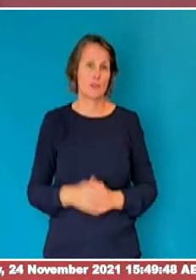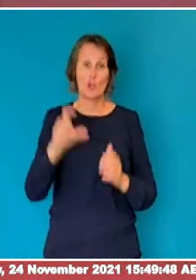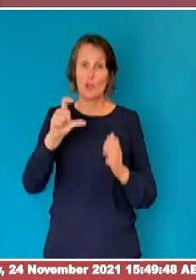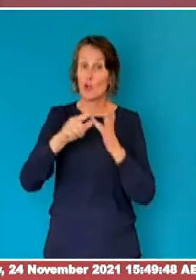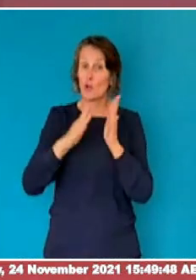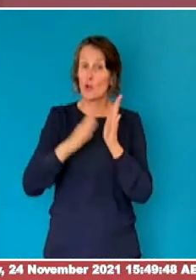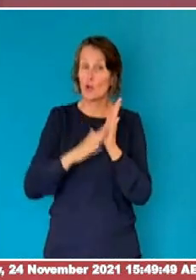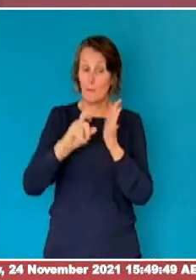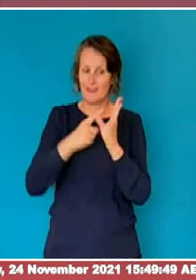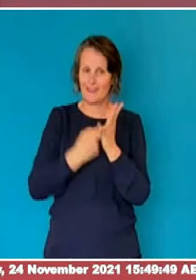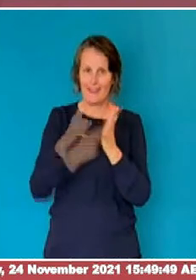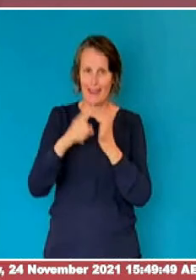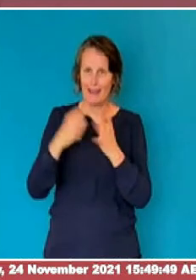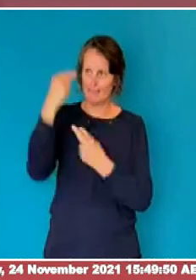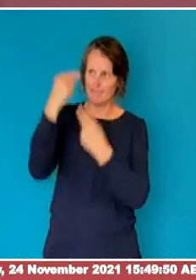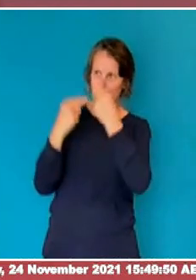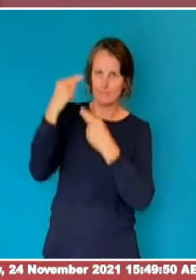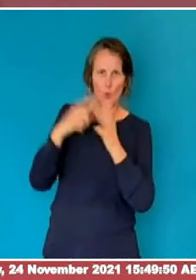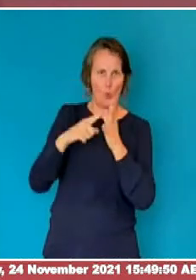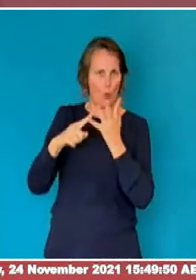the expectations and regulations.